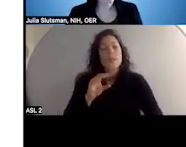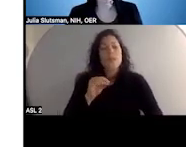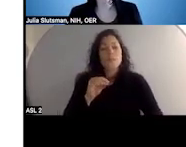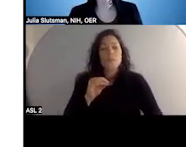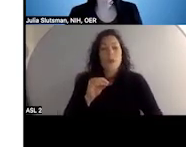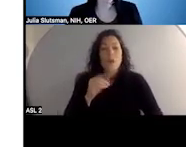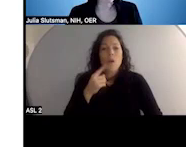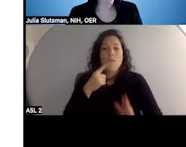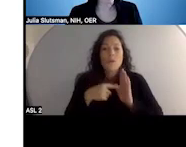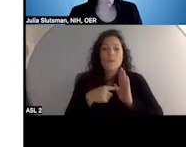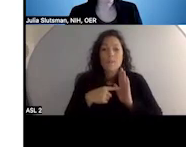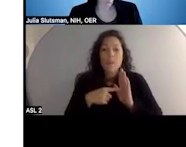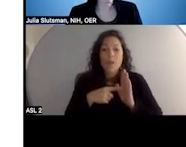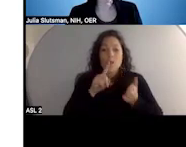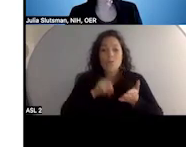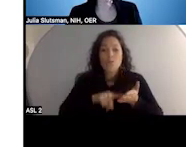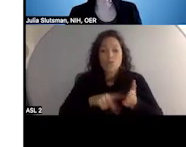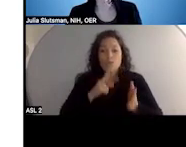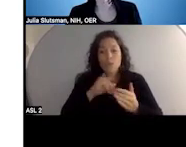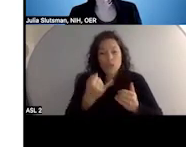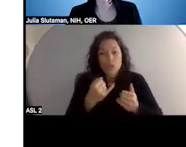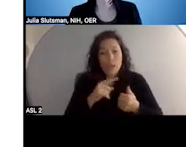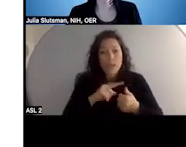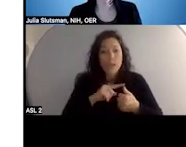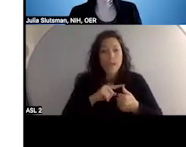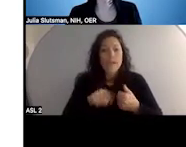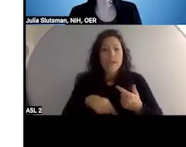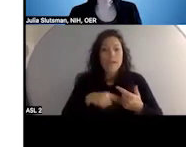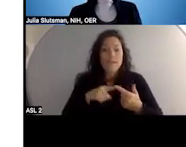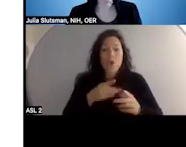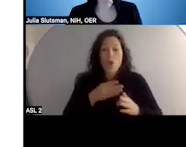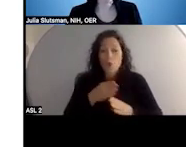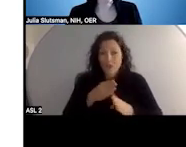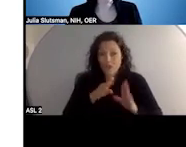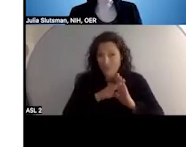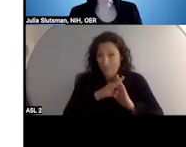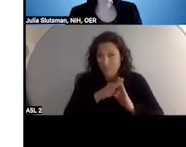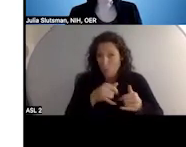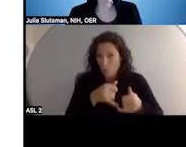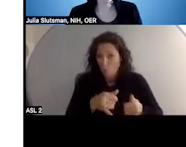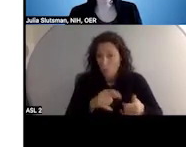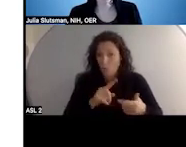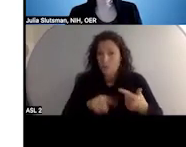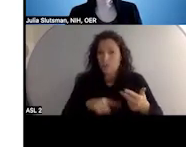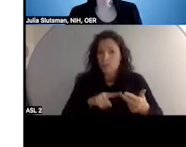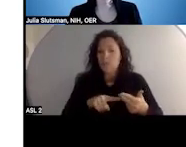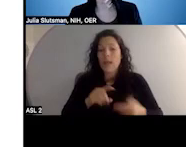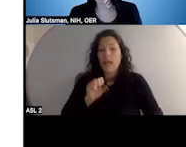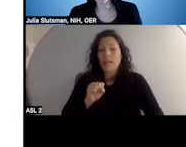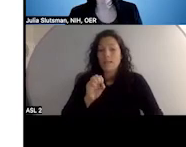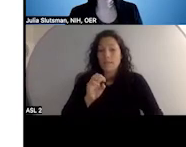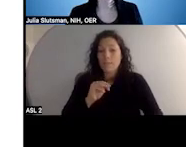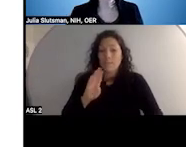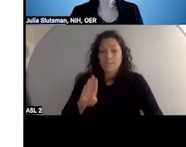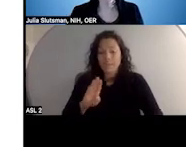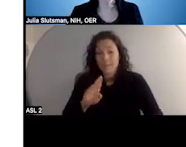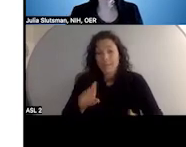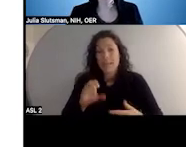include research projects, some career development awards, small business SBIR/STTR awards and research center awards.